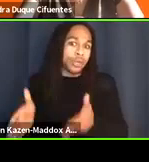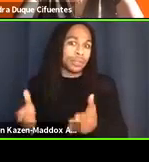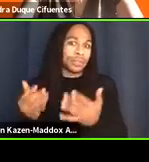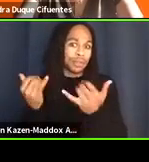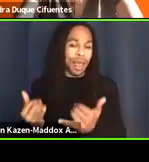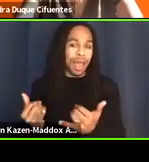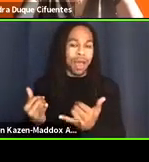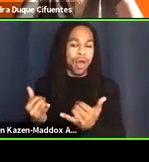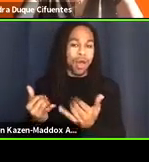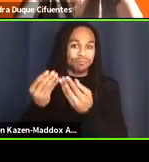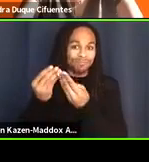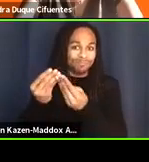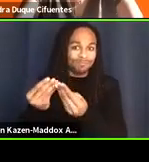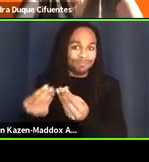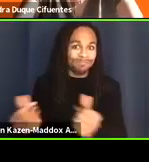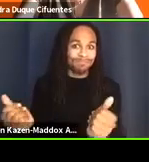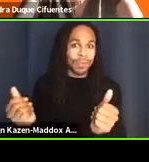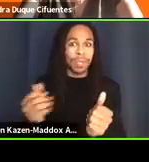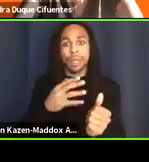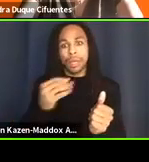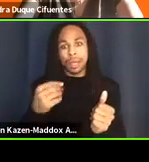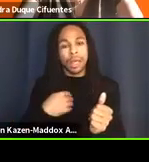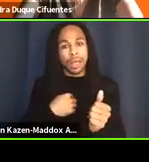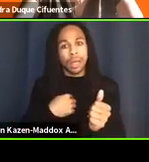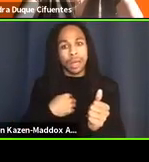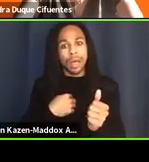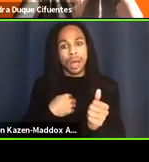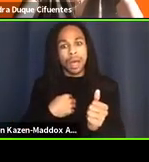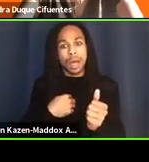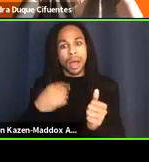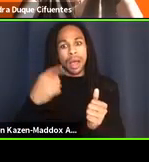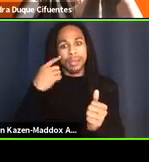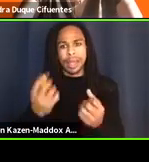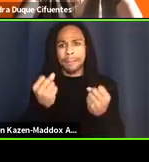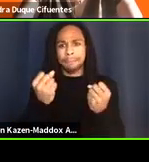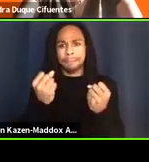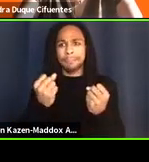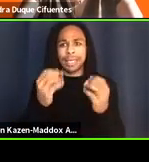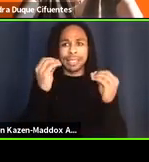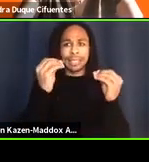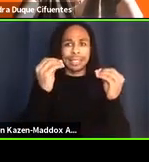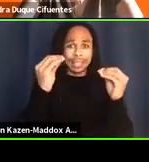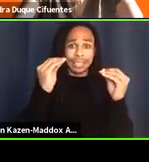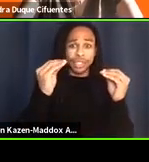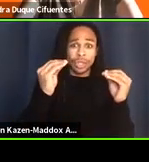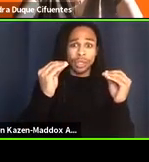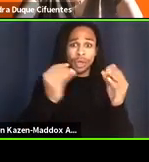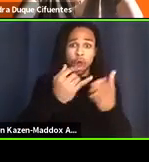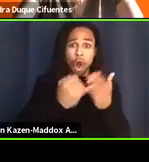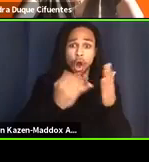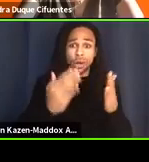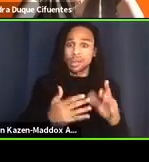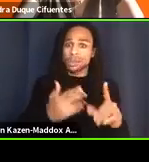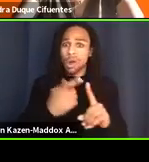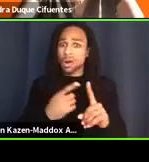without a steady income or health benefits and many teaching artists are reassessing